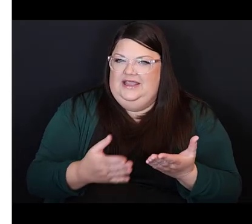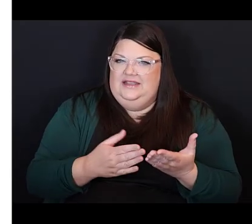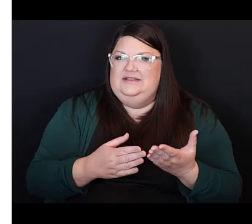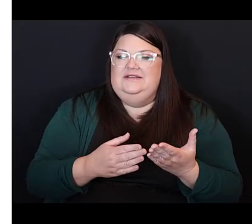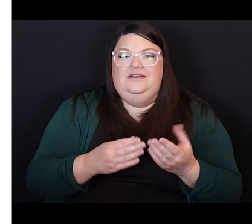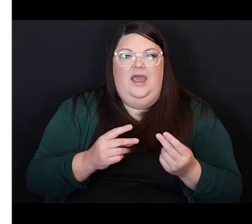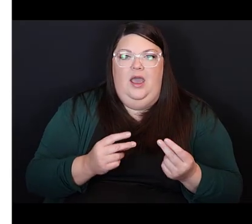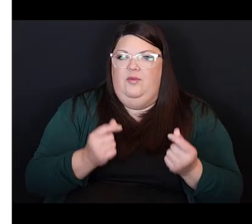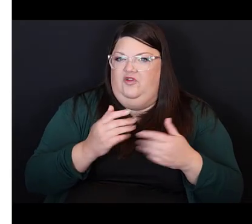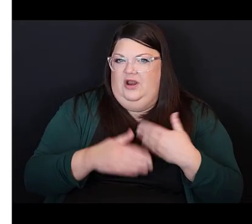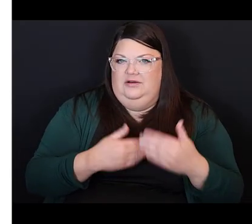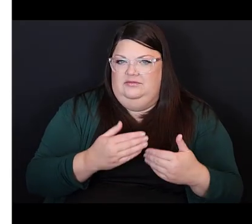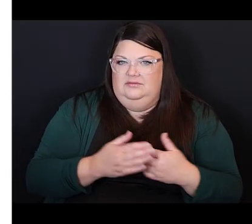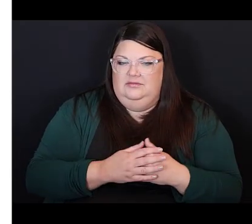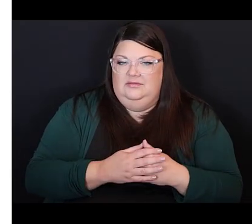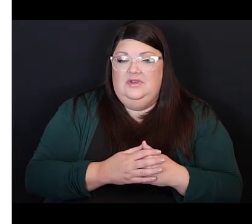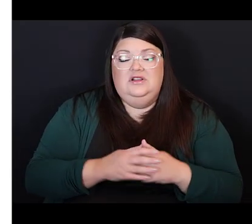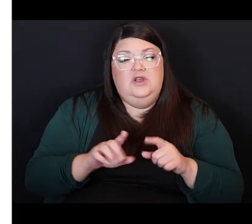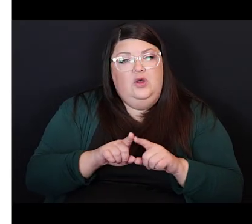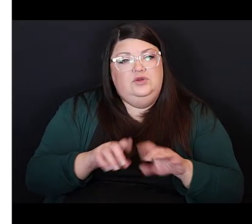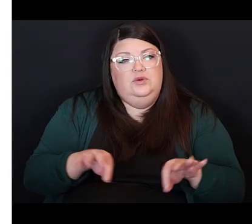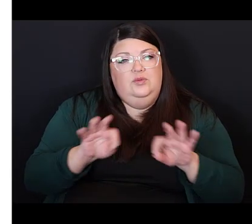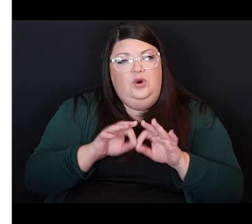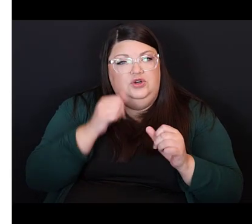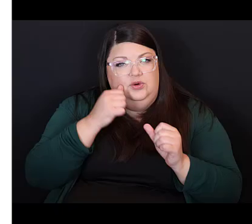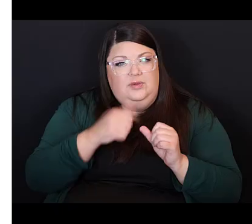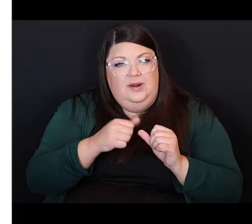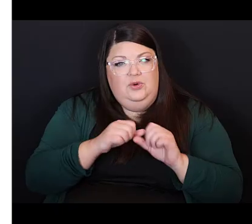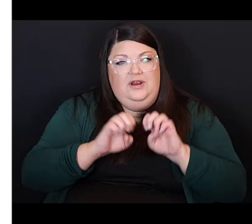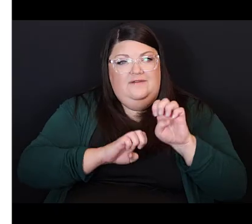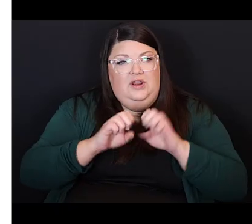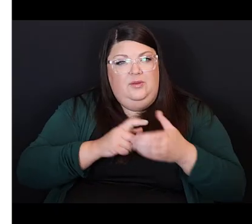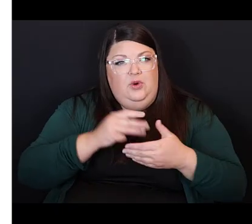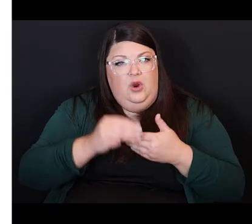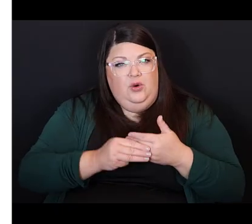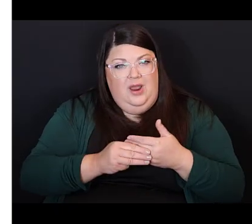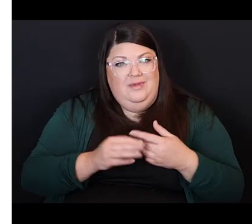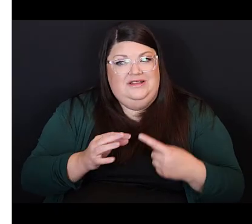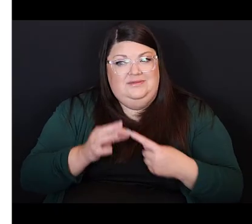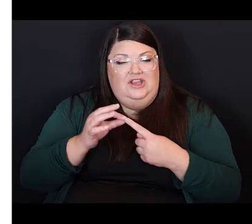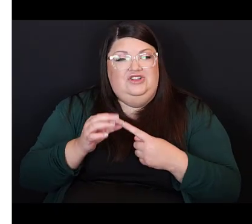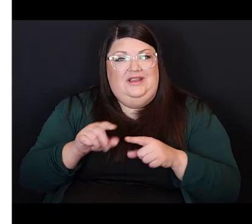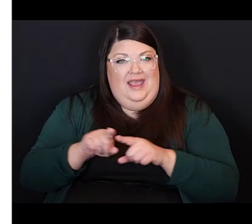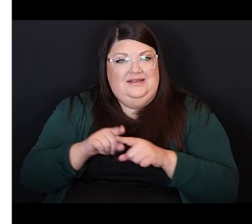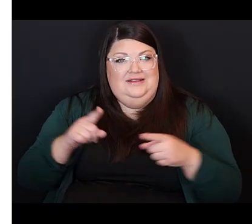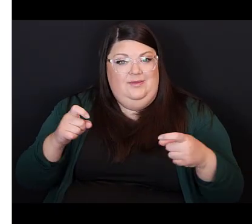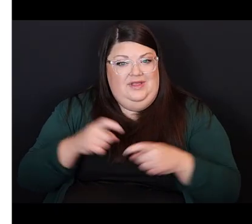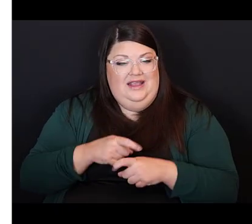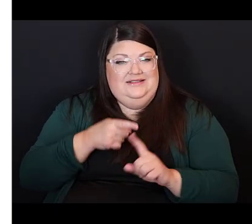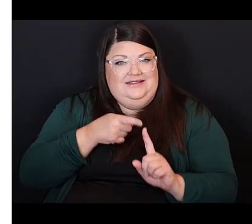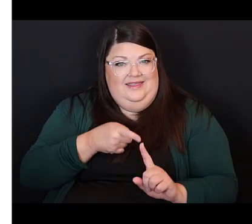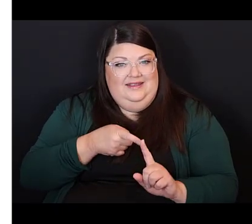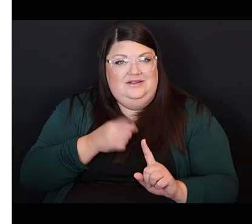important to remember that evaluating a program, especially one as complex and important as this,